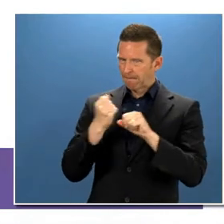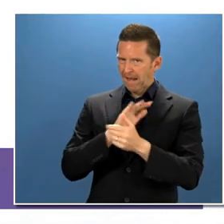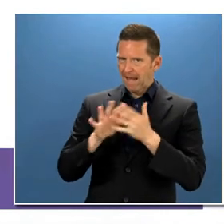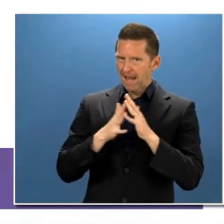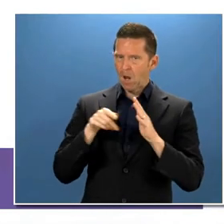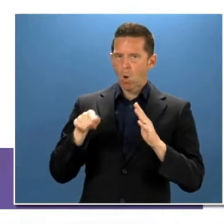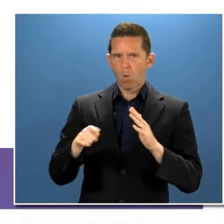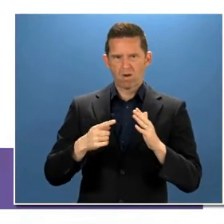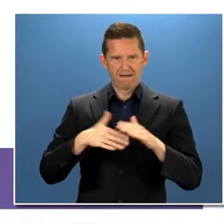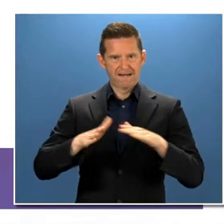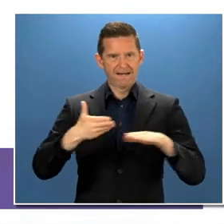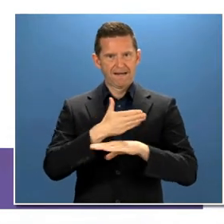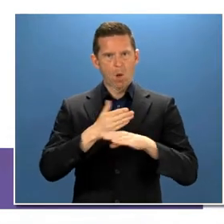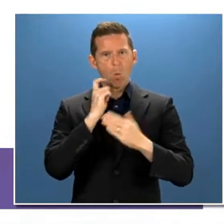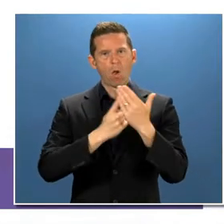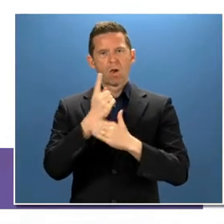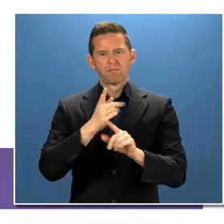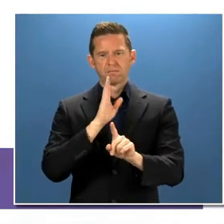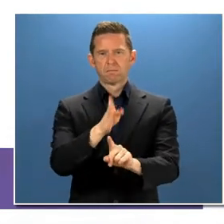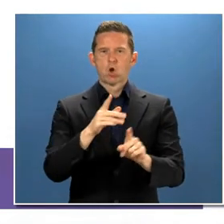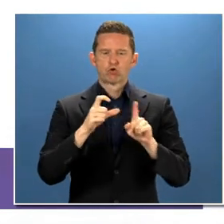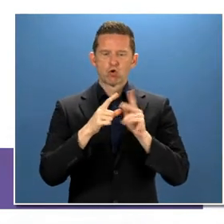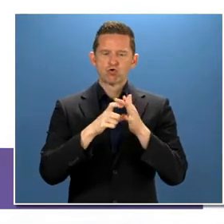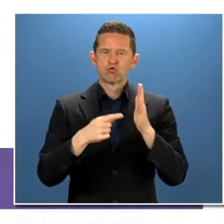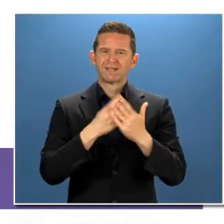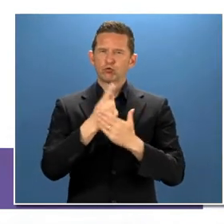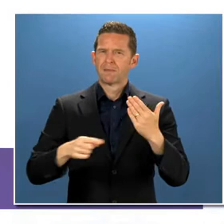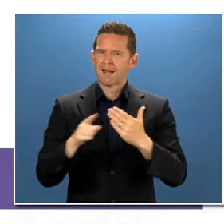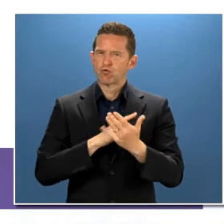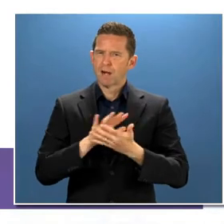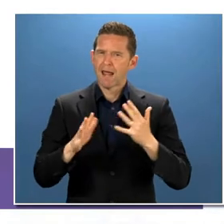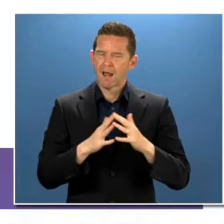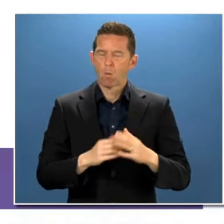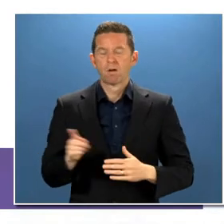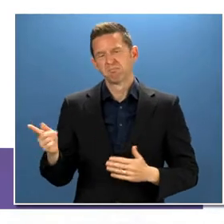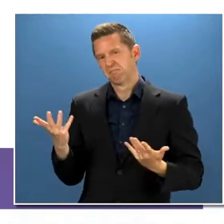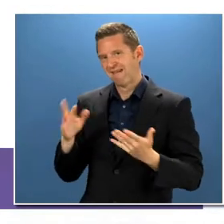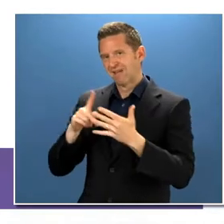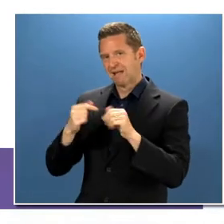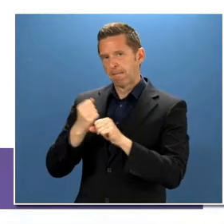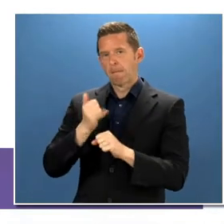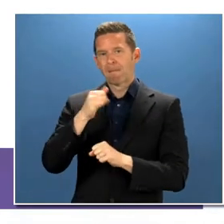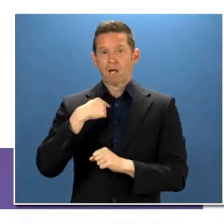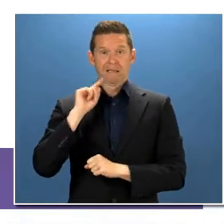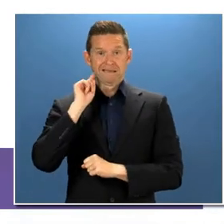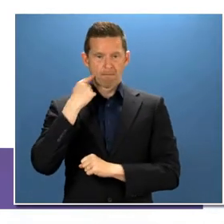An example of direct discrimination would be where you specifically exclude a person from working solely on the basis